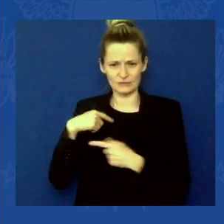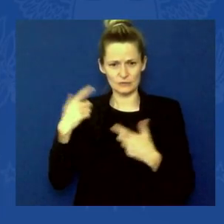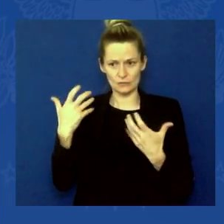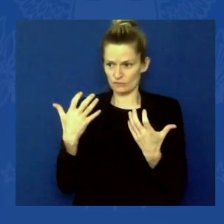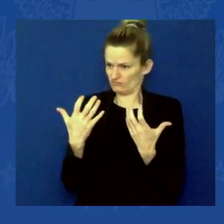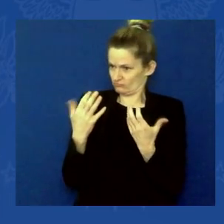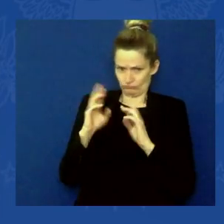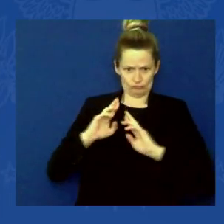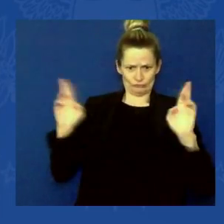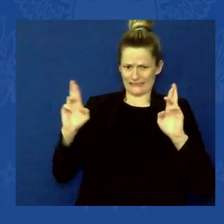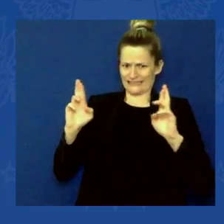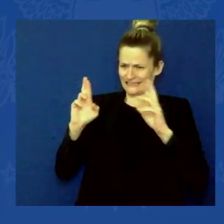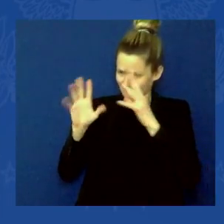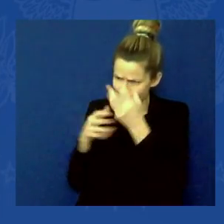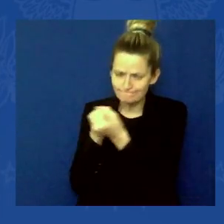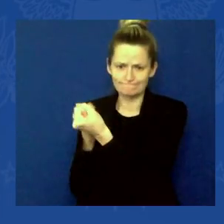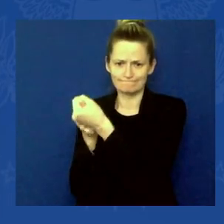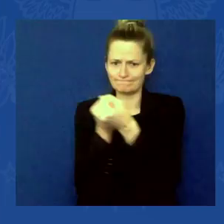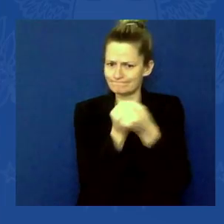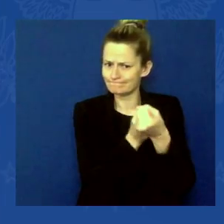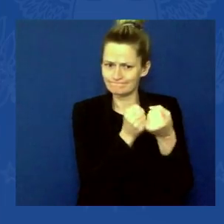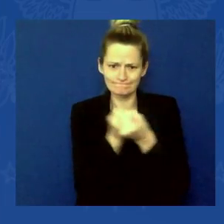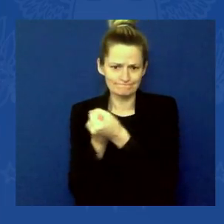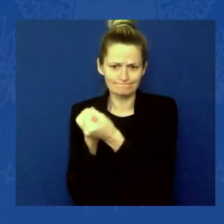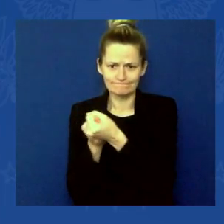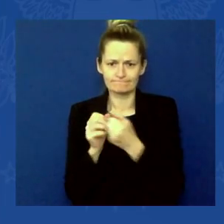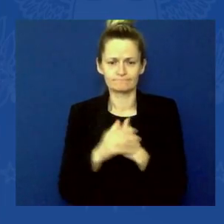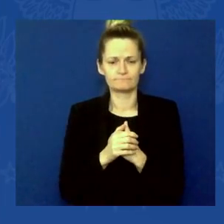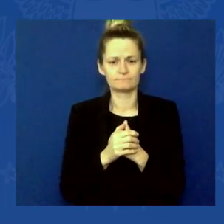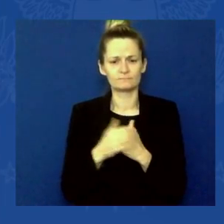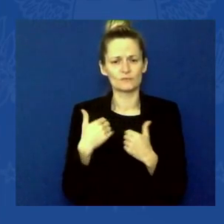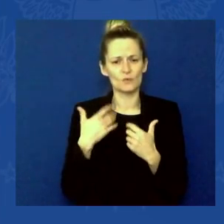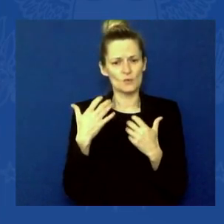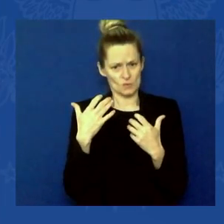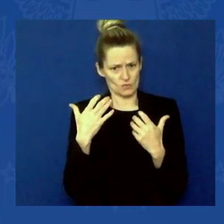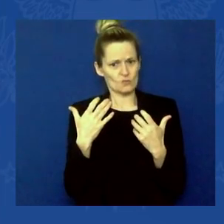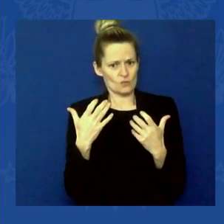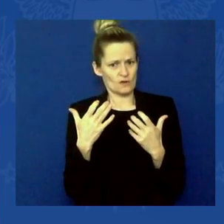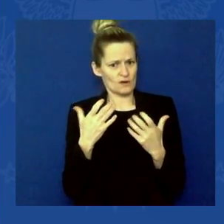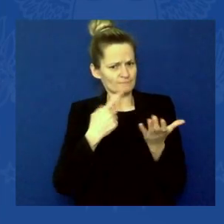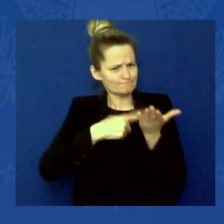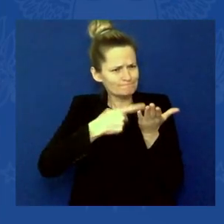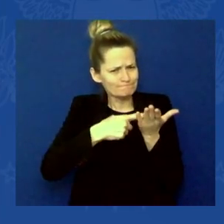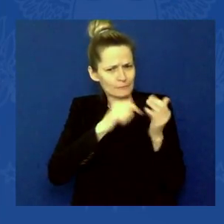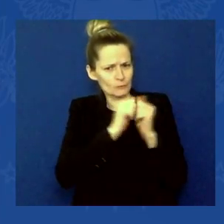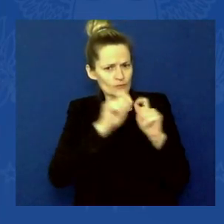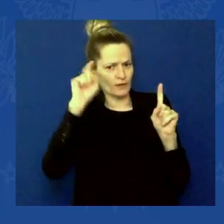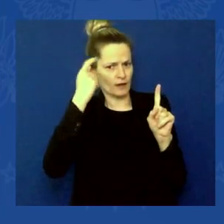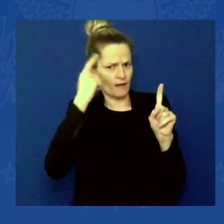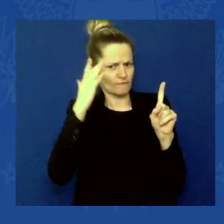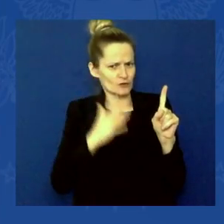to speak to Governor Lee of Tennessee right away, and we will offer any assistance they need for this terrible moment.